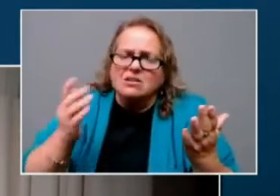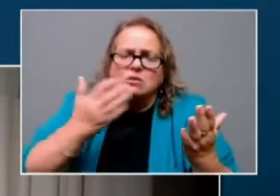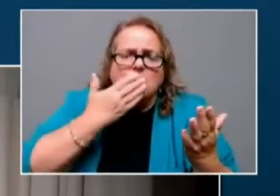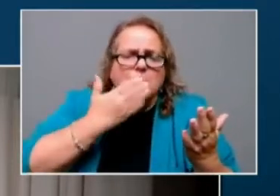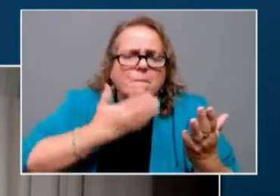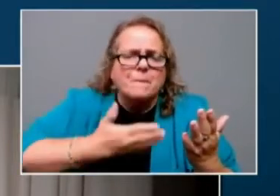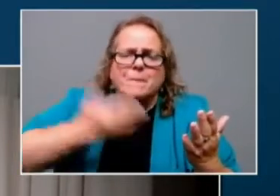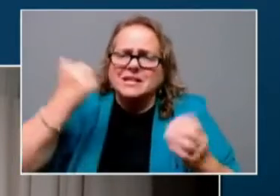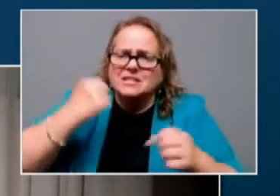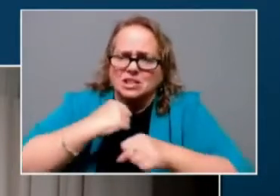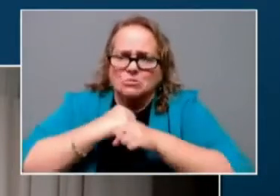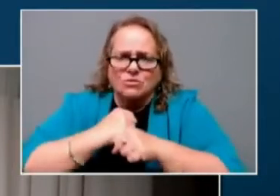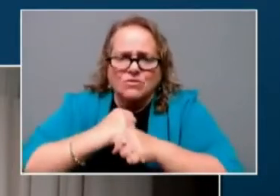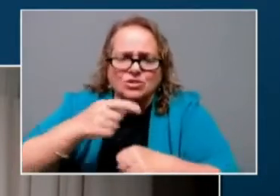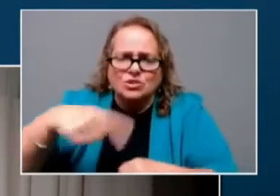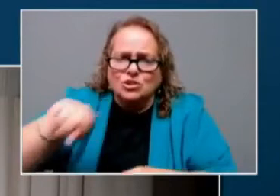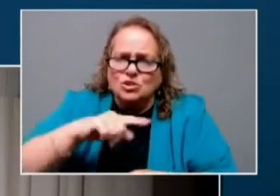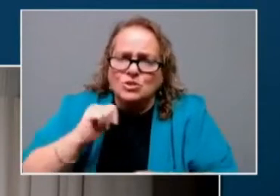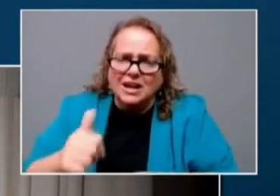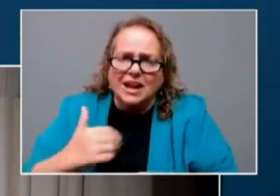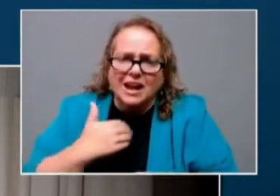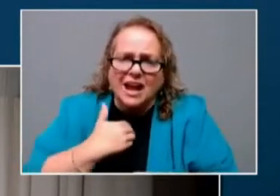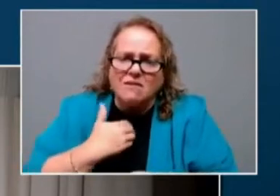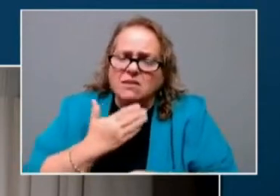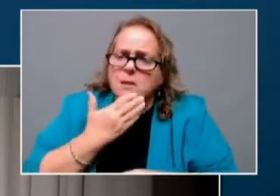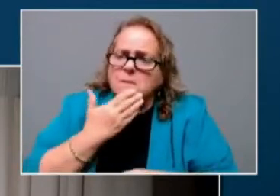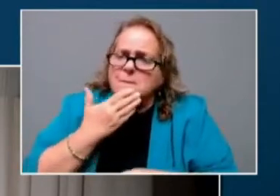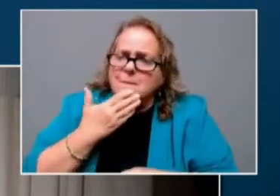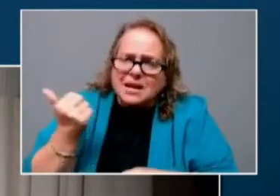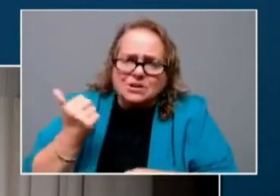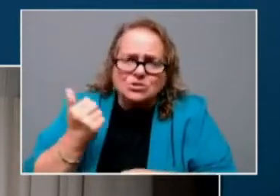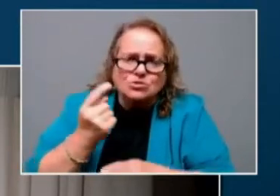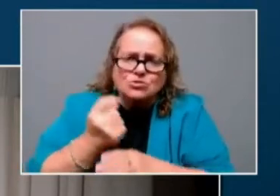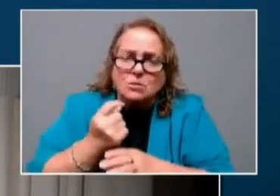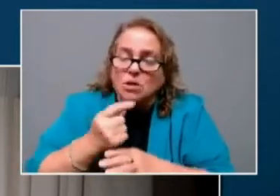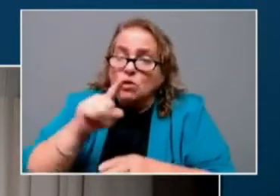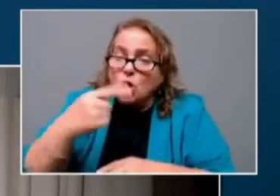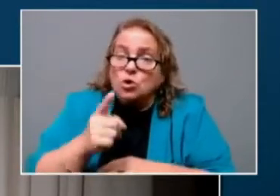That's the best treatment for Covid. And the only true cure for Covid is prevention. That's it.